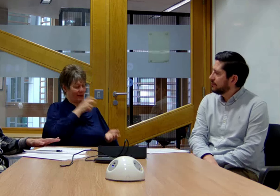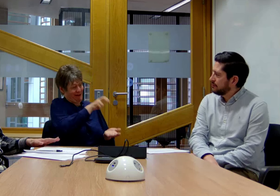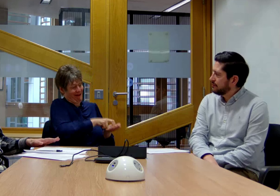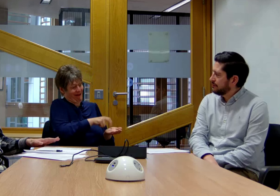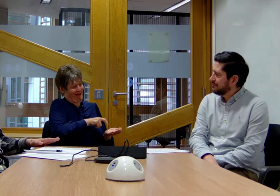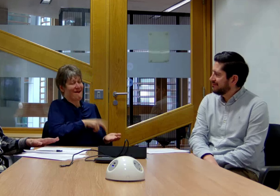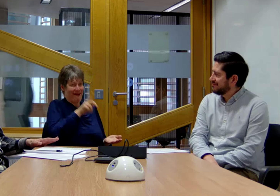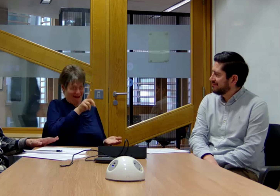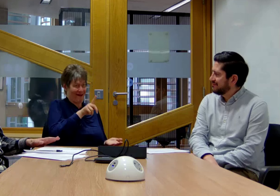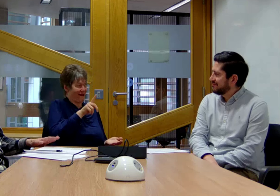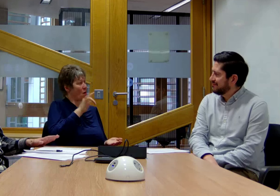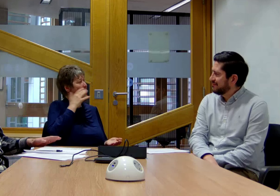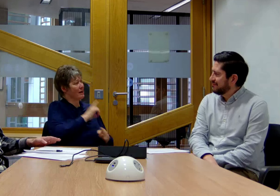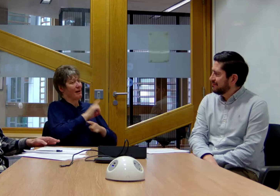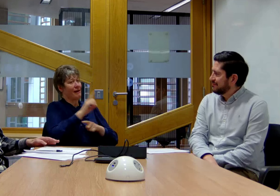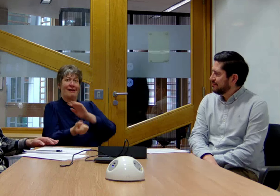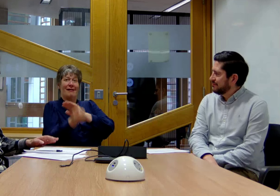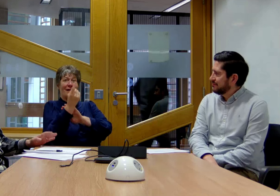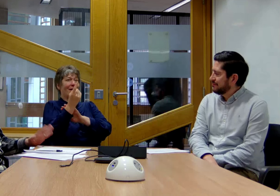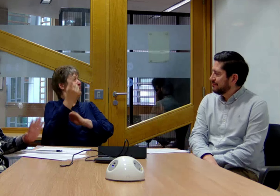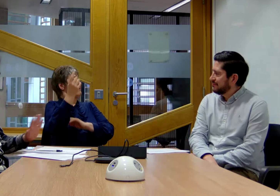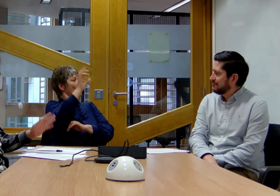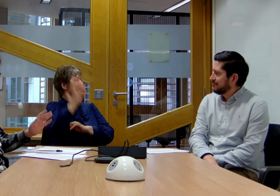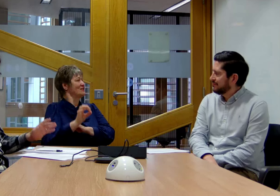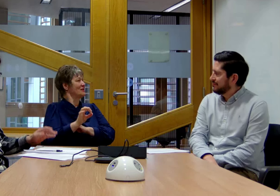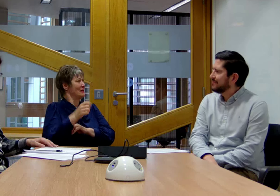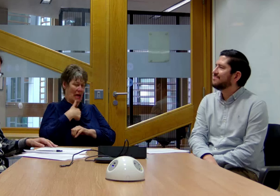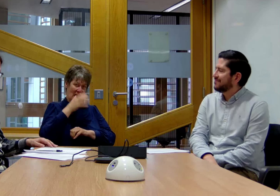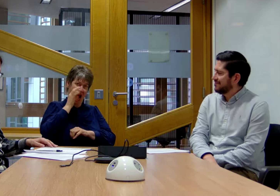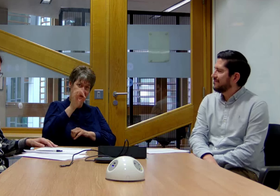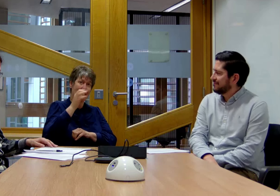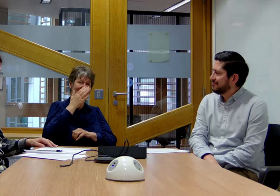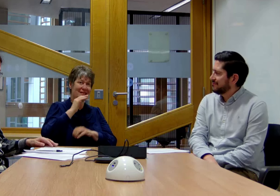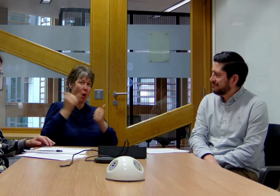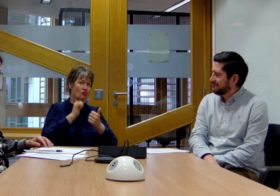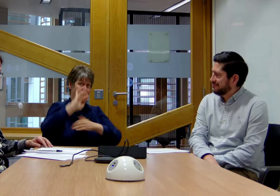we'll note that down and when it comes to your turn to ask a question we'll ask you